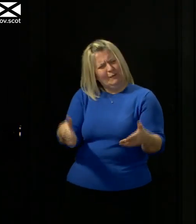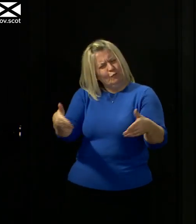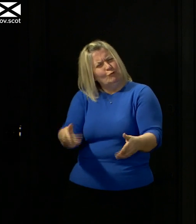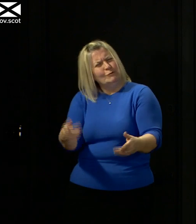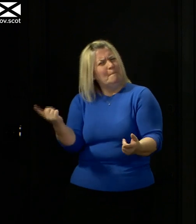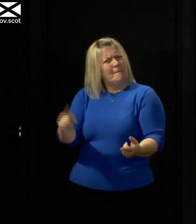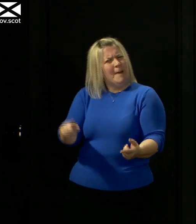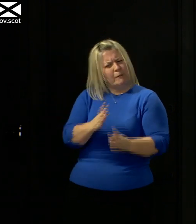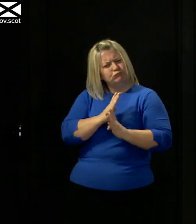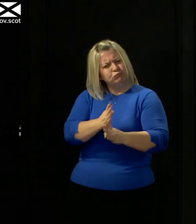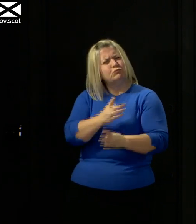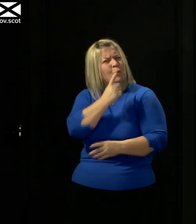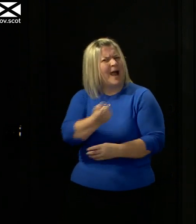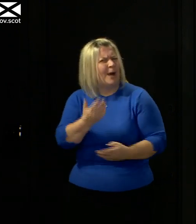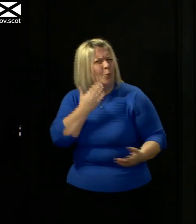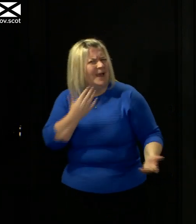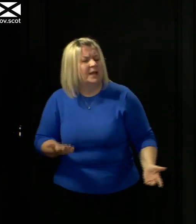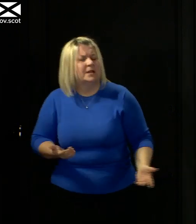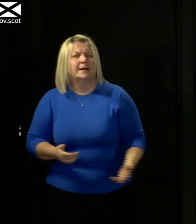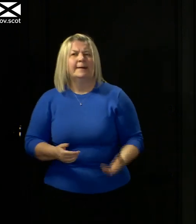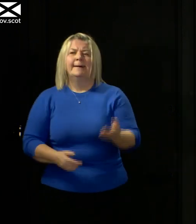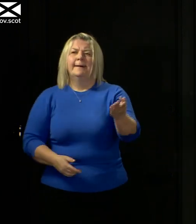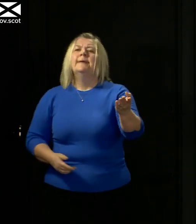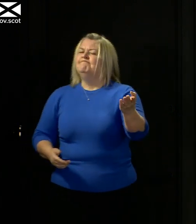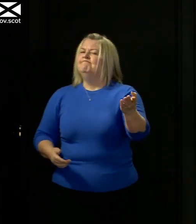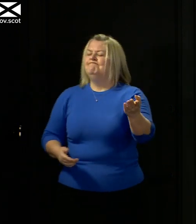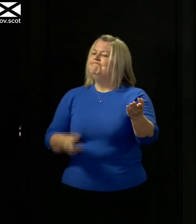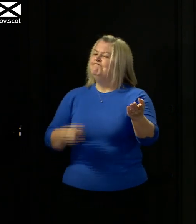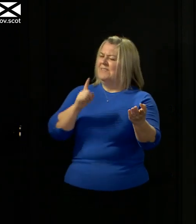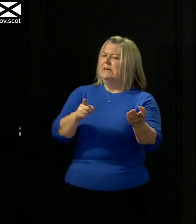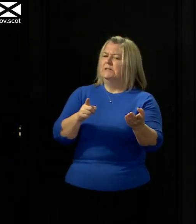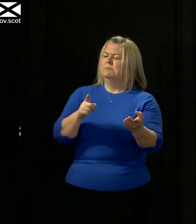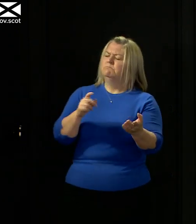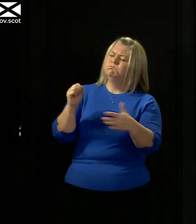a toughest for people who are suffering but even and I don't think it is